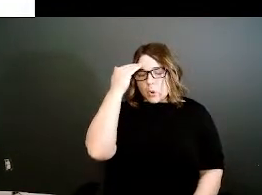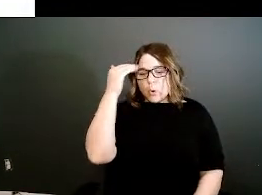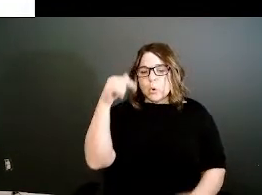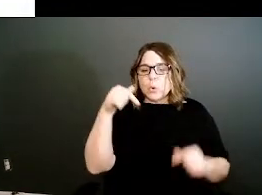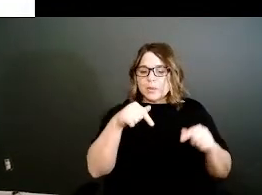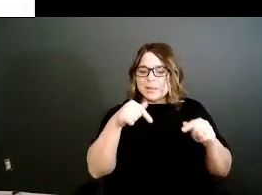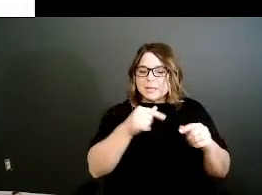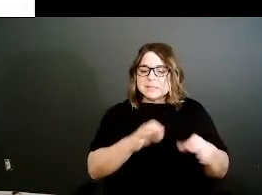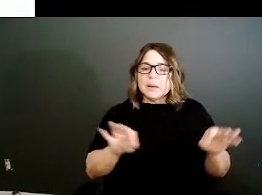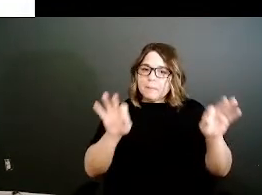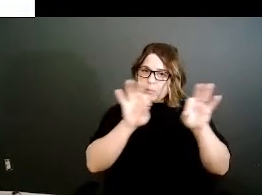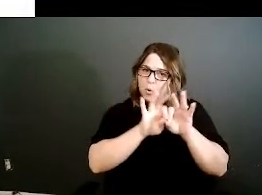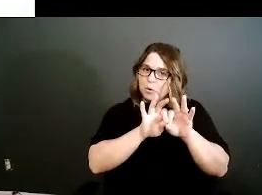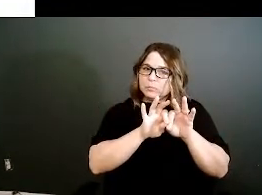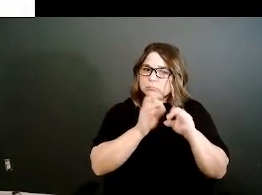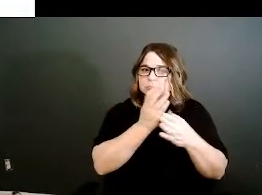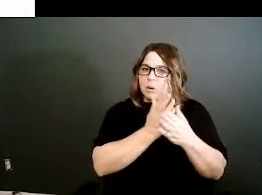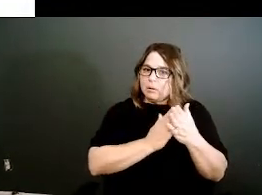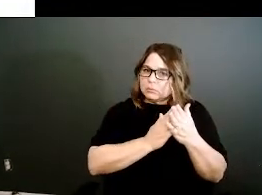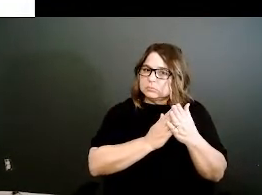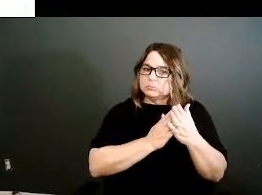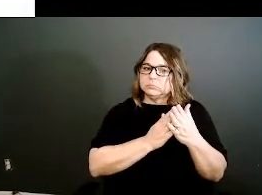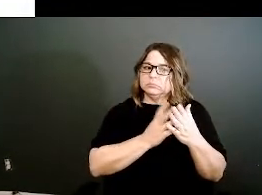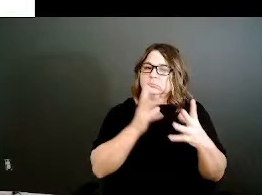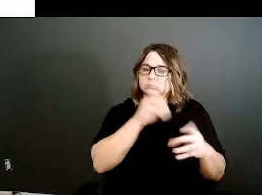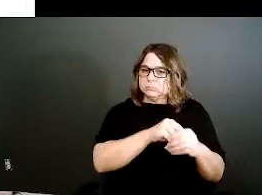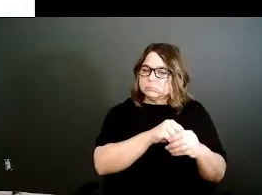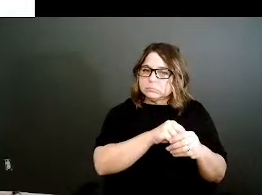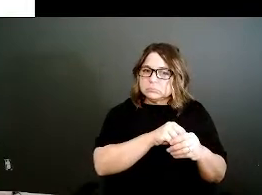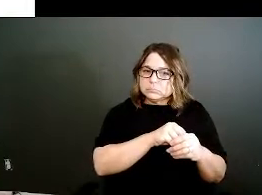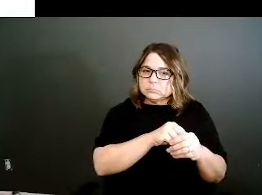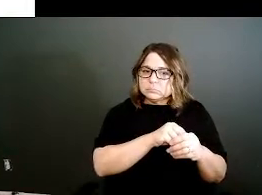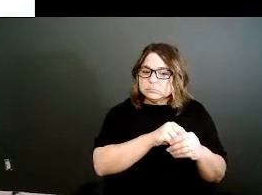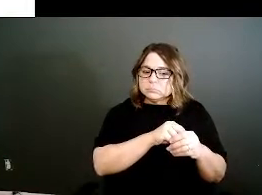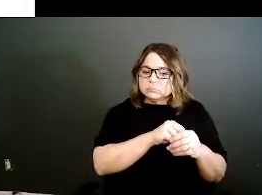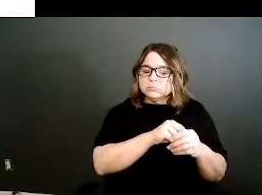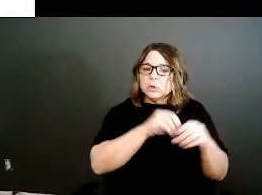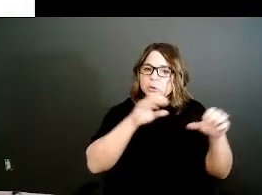STUDIES, DID A META-ANALYSIS AND FOUND THAT SUCH ONGOING LEADERSHIP DEVELOPMENT RESULTS IN A 25%